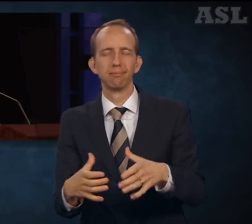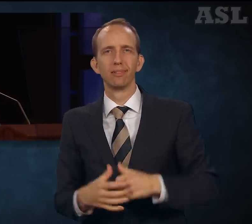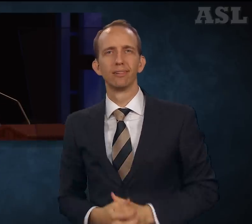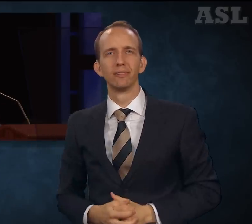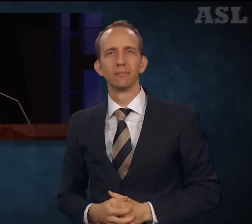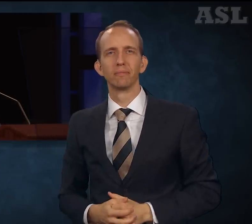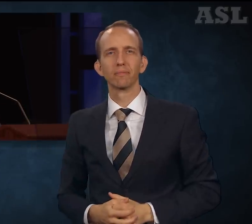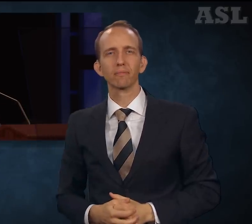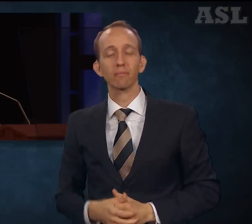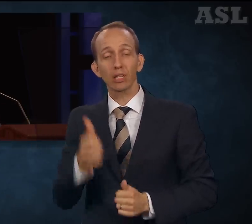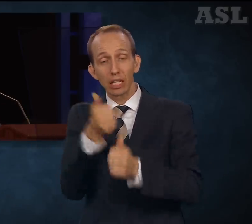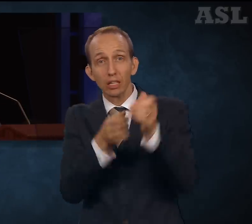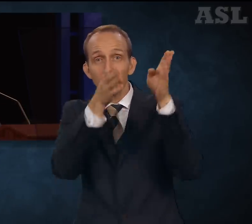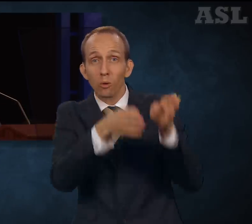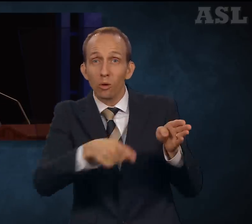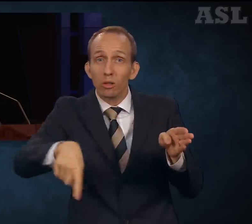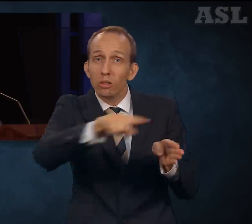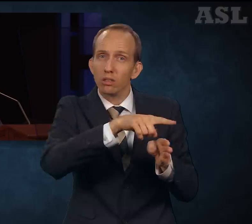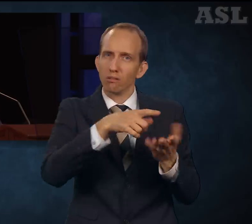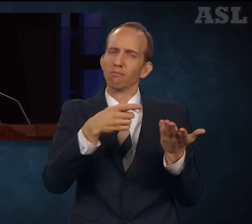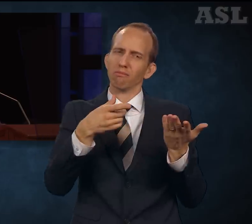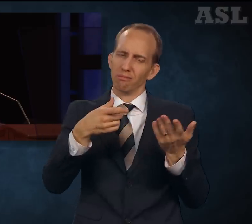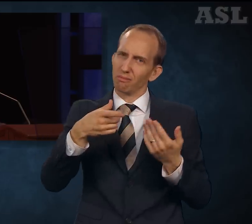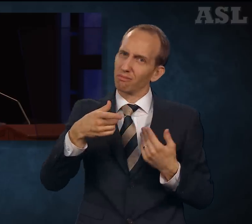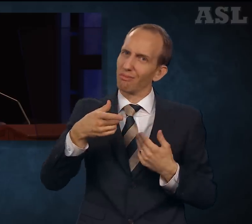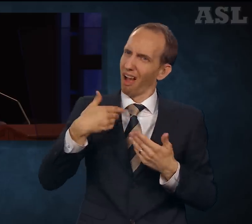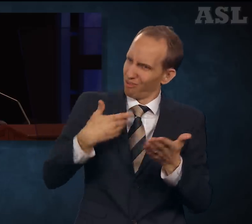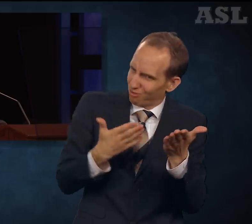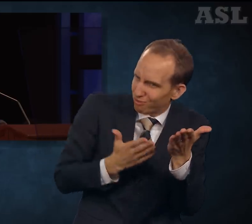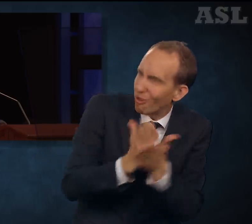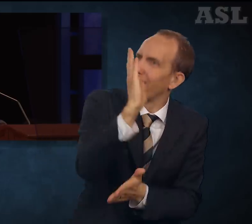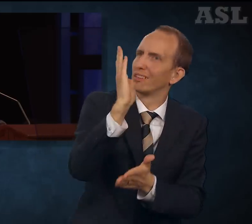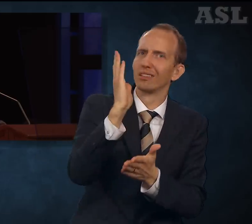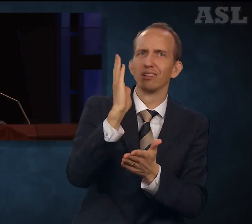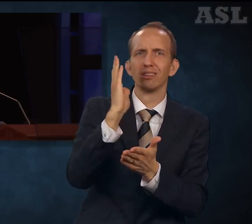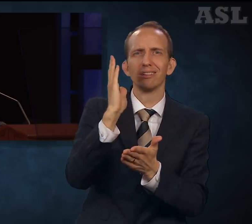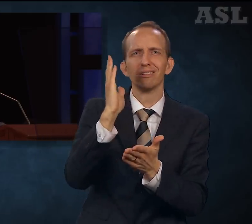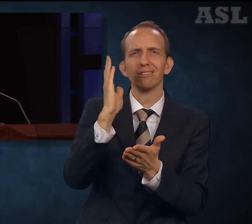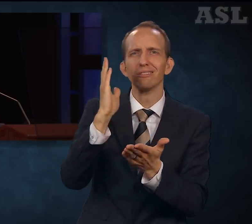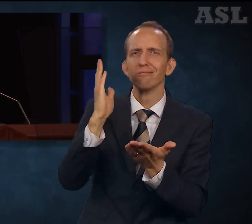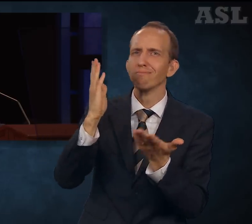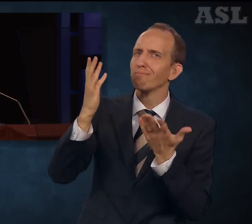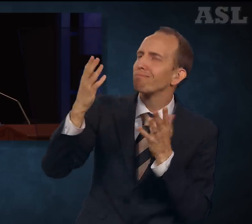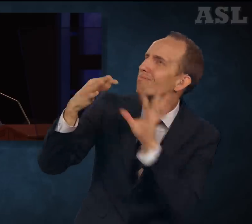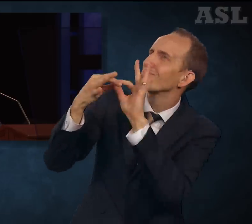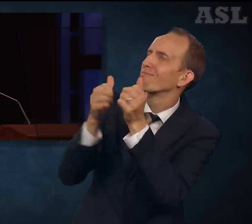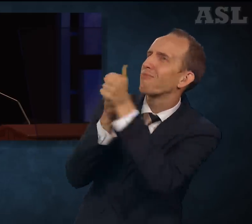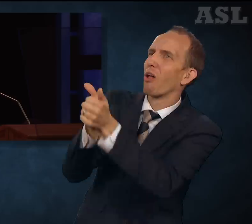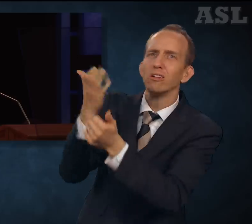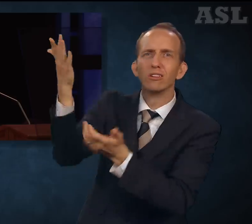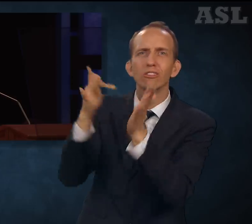EVERY CHILD OF OUR HEAVENLY FATHER DESERVES THE